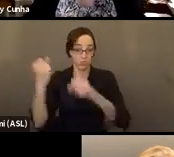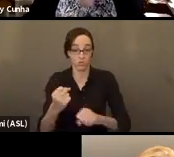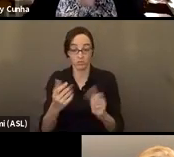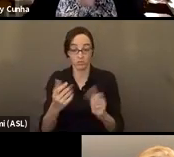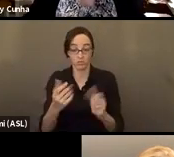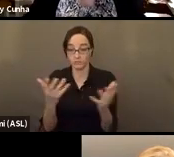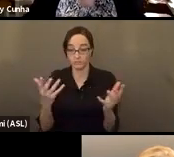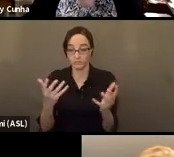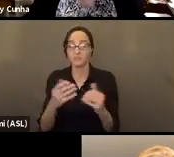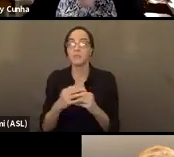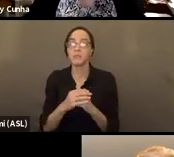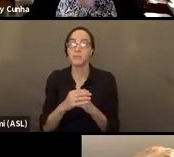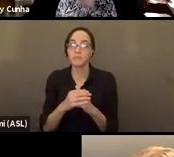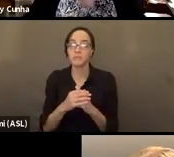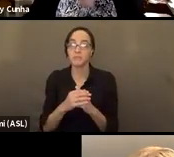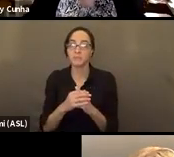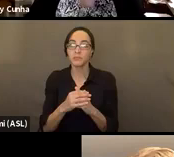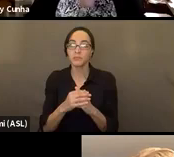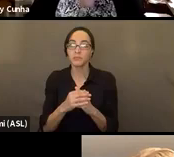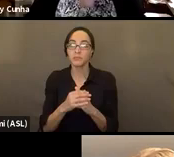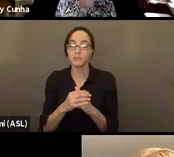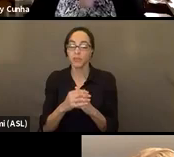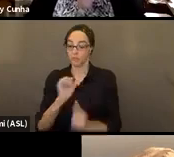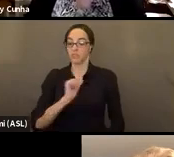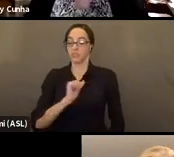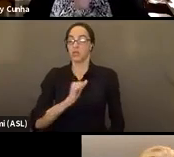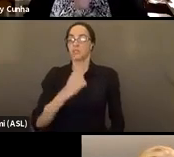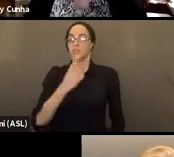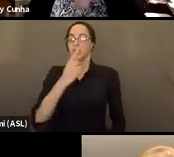i said taking personal inventory about what what your needs are